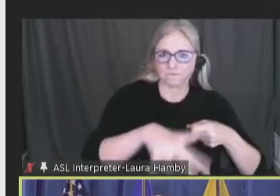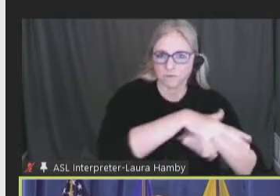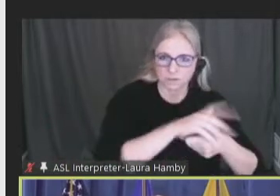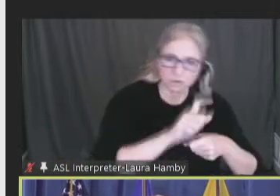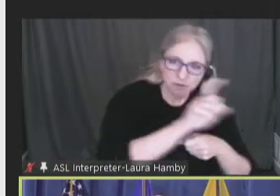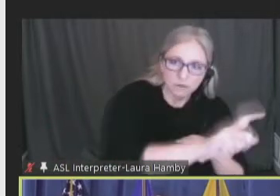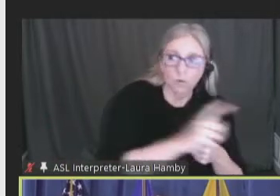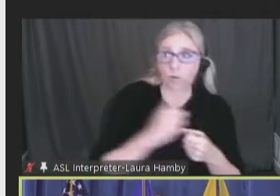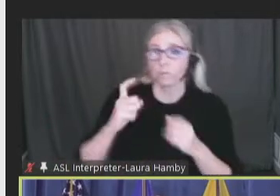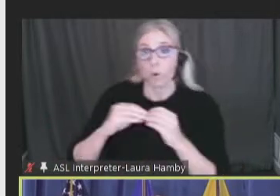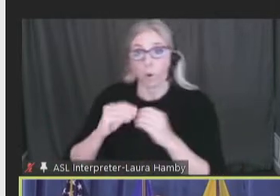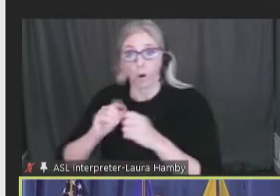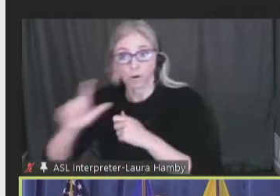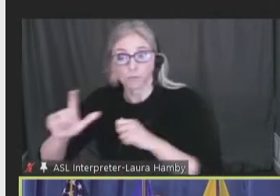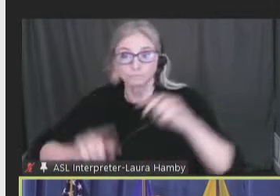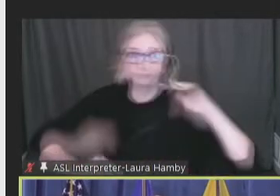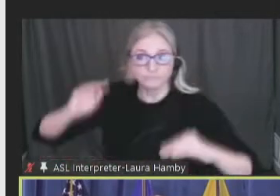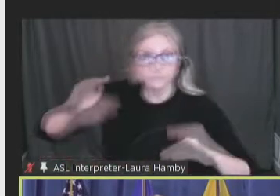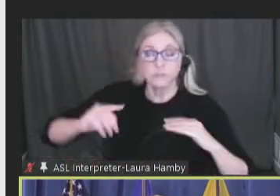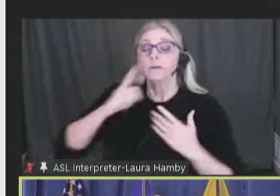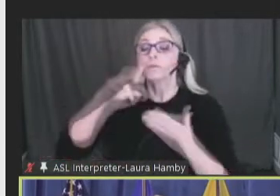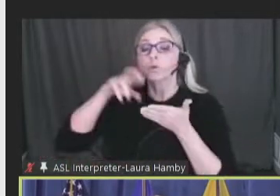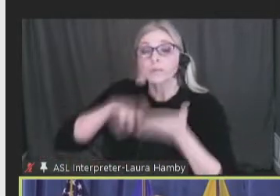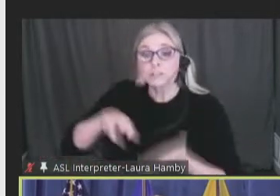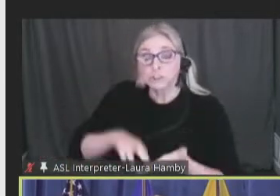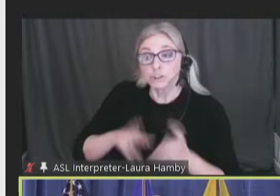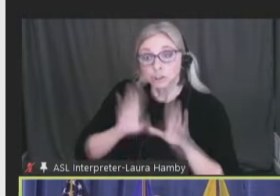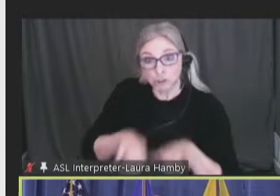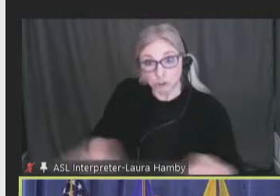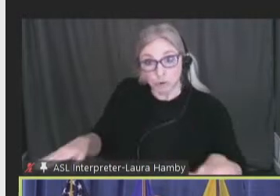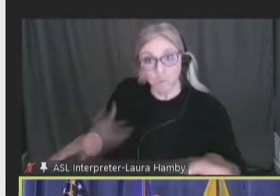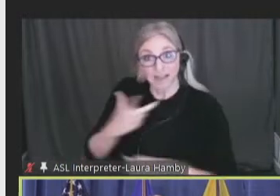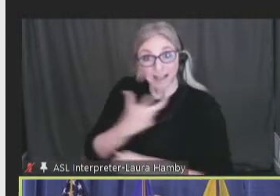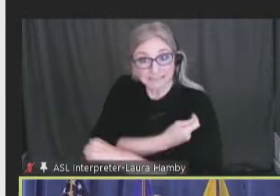For instance, if the research is studying an adolescent vaccine, they should consider